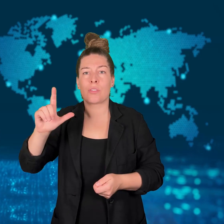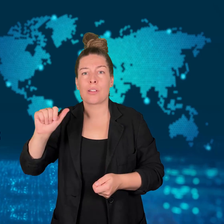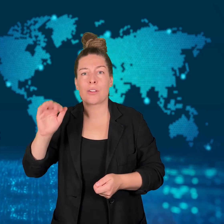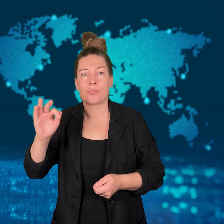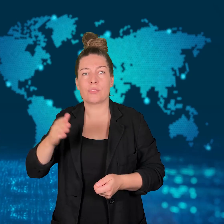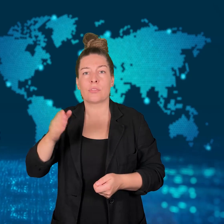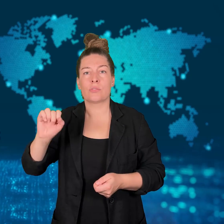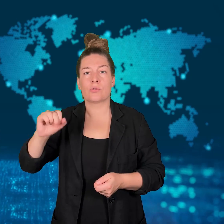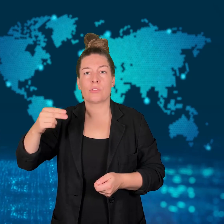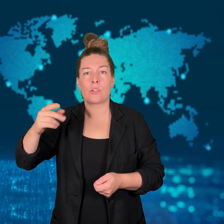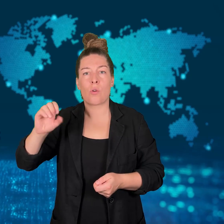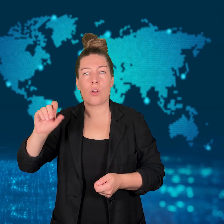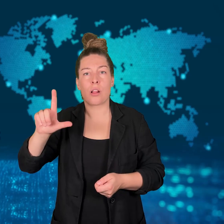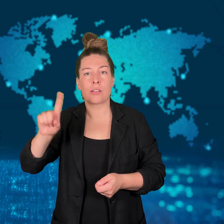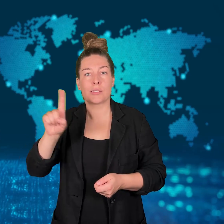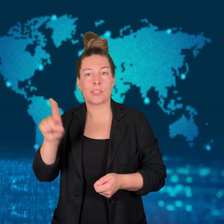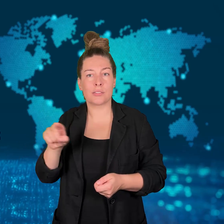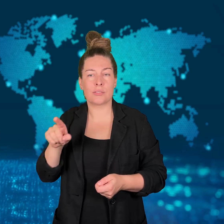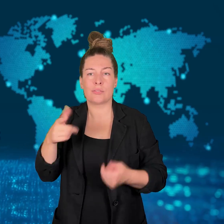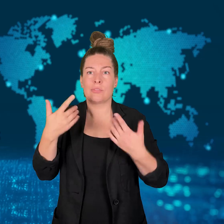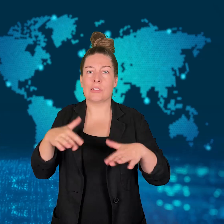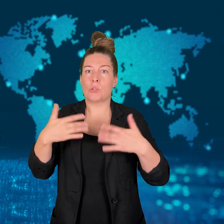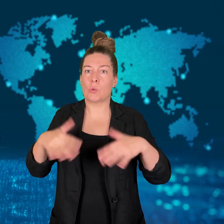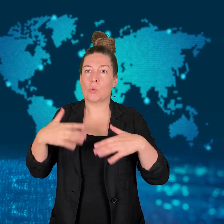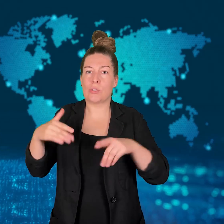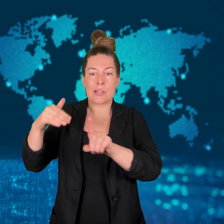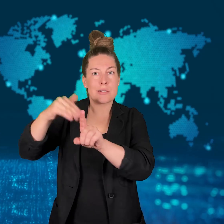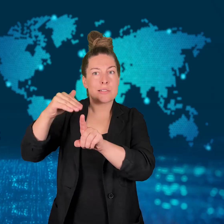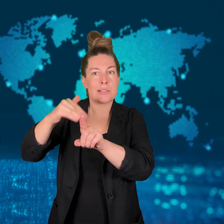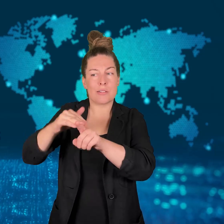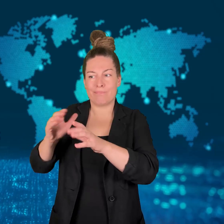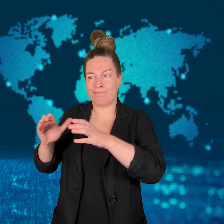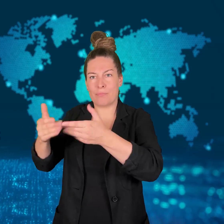Germany's Chancellor Olaf Scholz has been under increased pressure